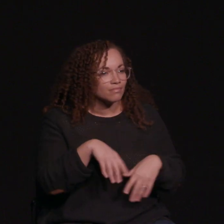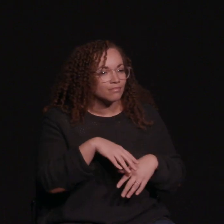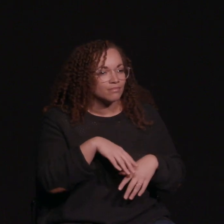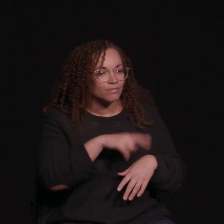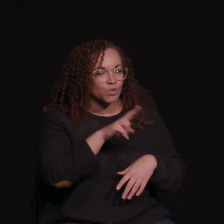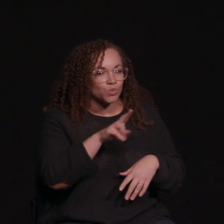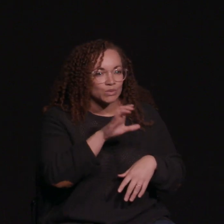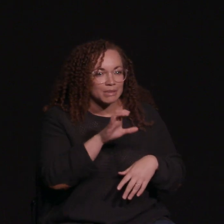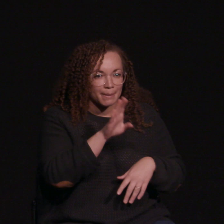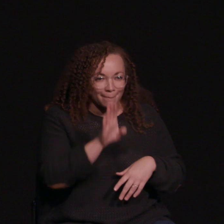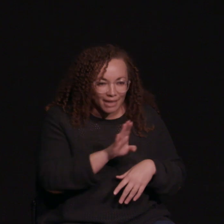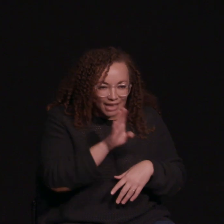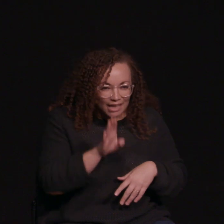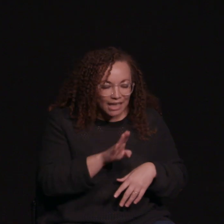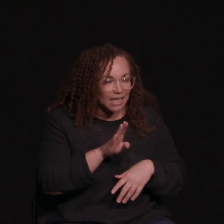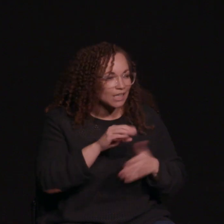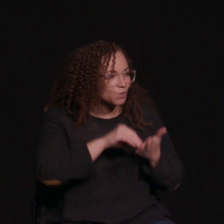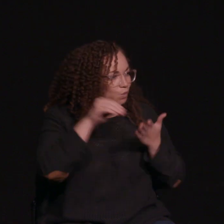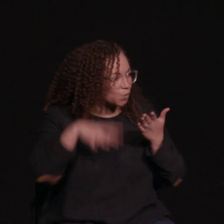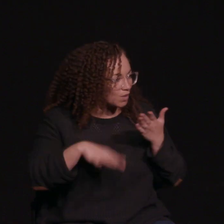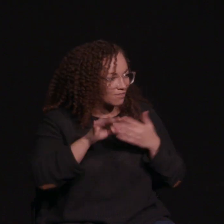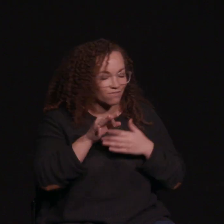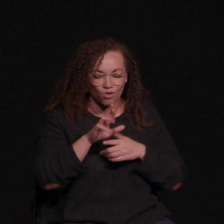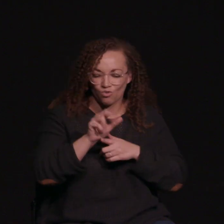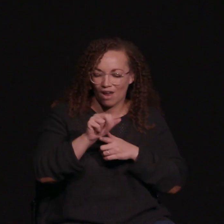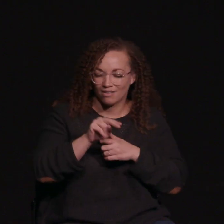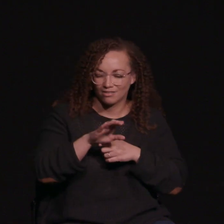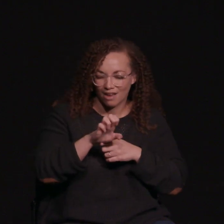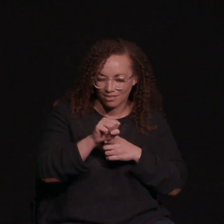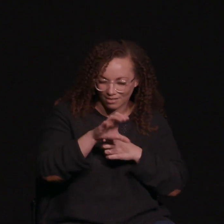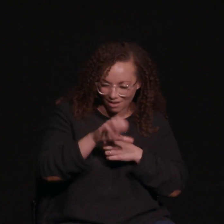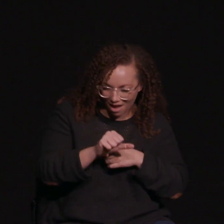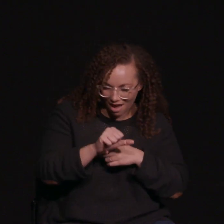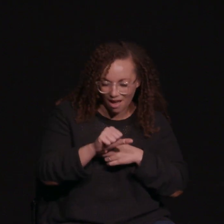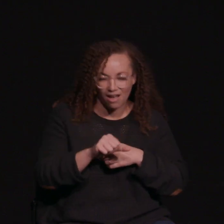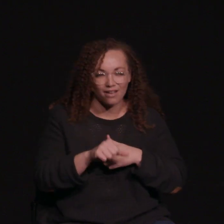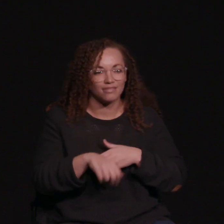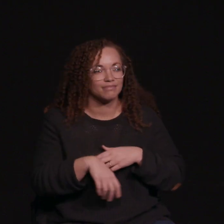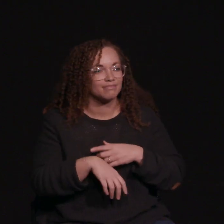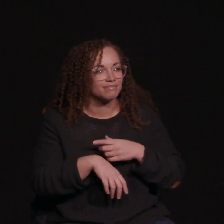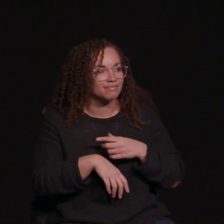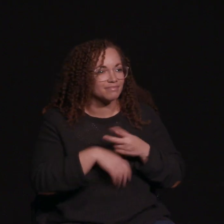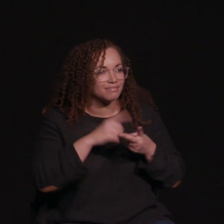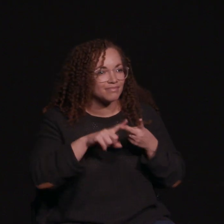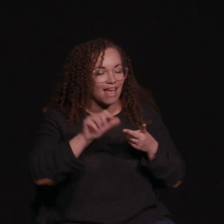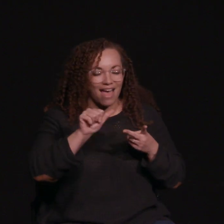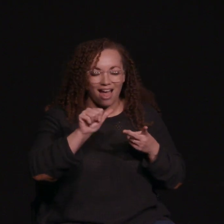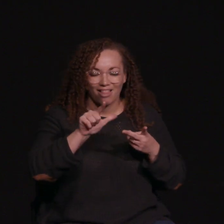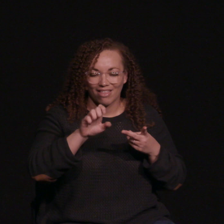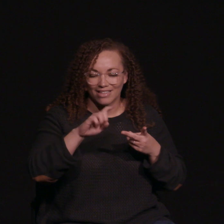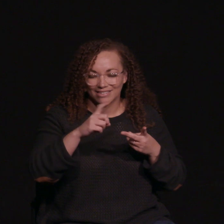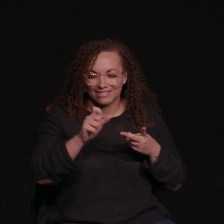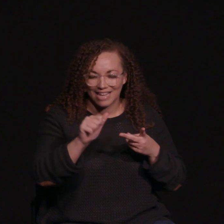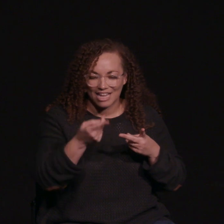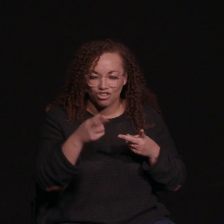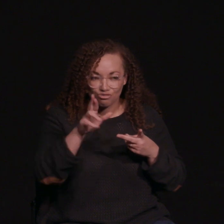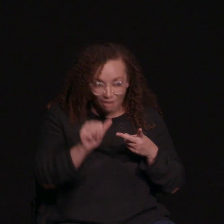Francesca Adajulio and Alexandra Visesse.